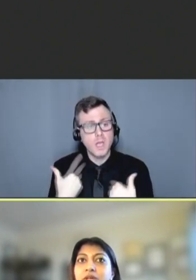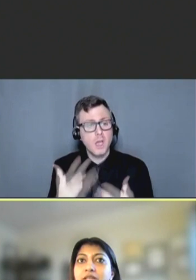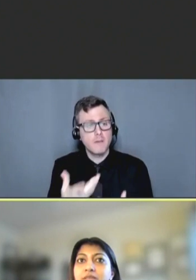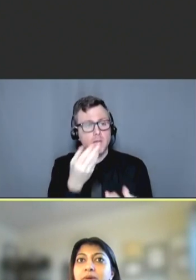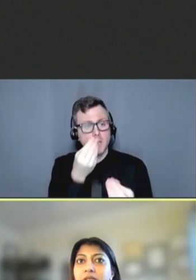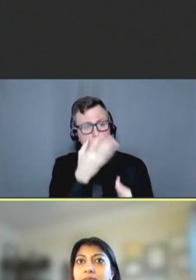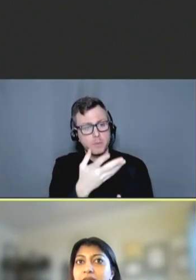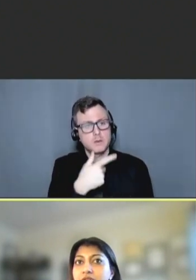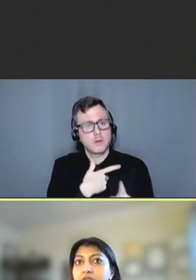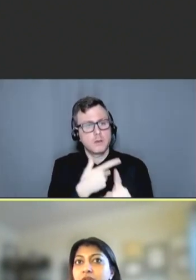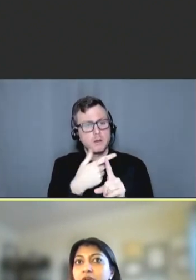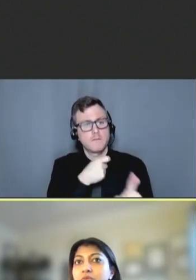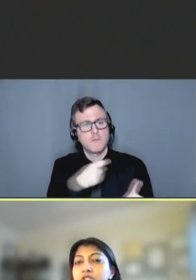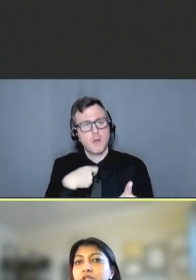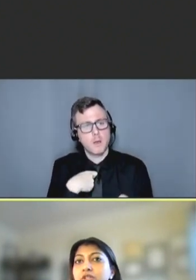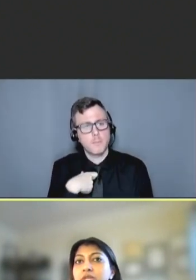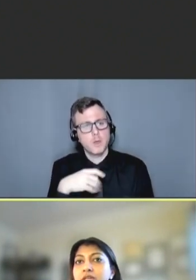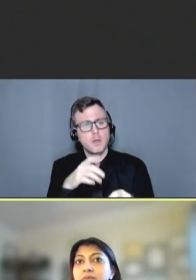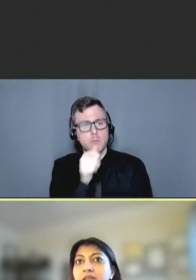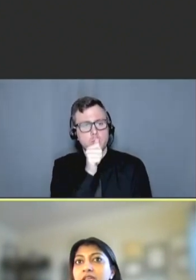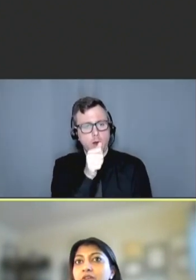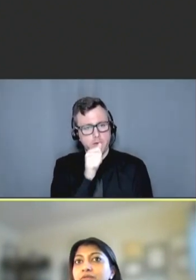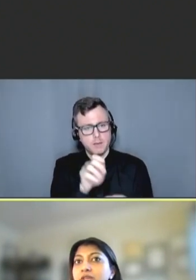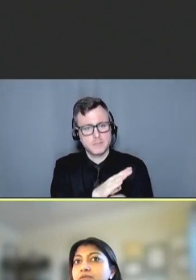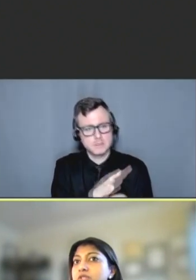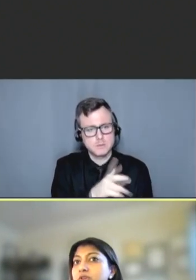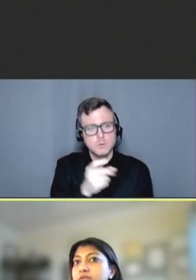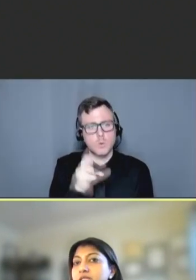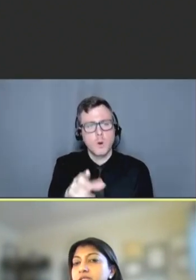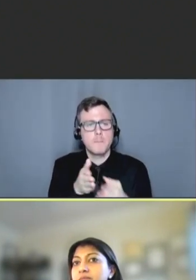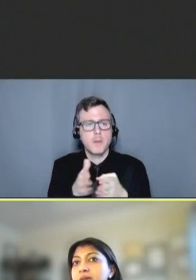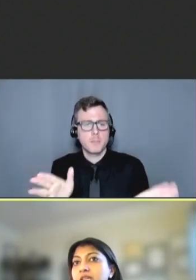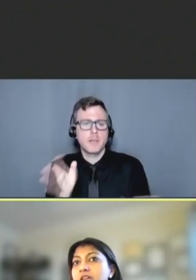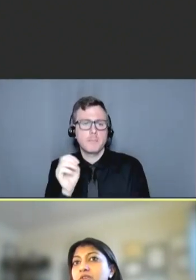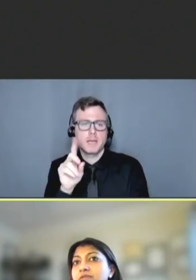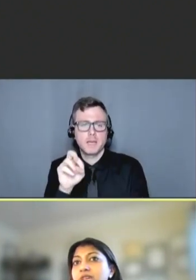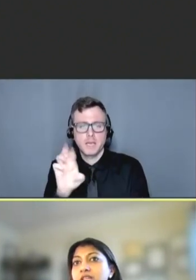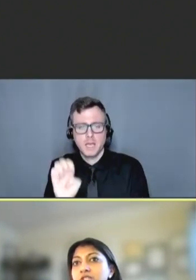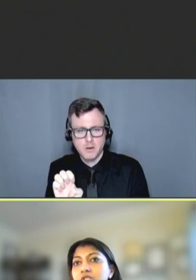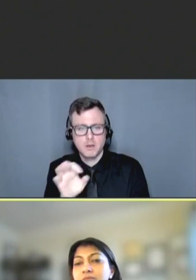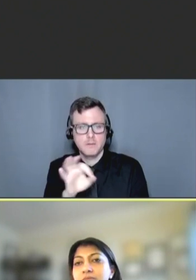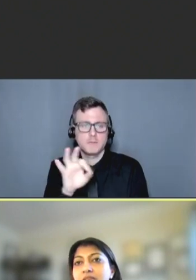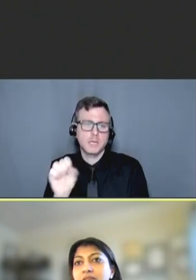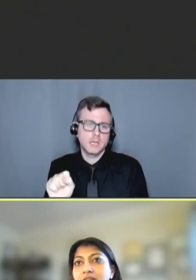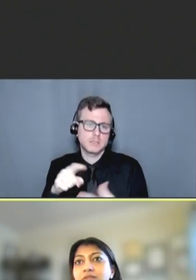as public payers, which included Medicare fee for service, Medicare Advantage, Medicaid